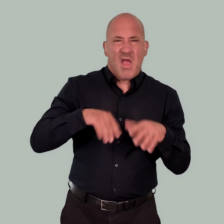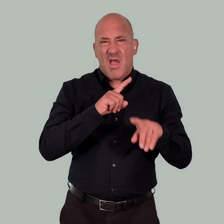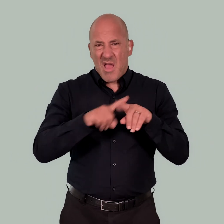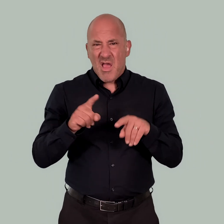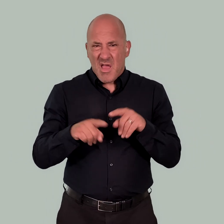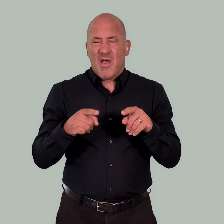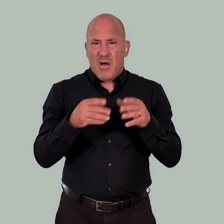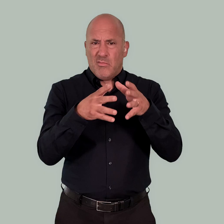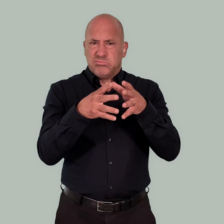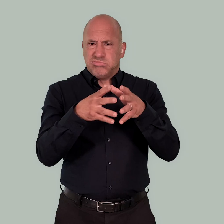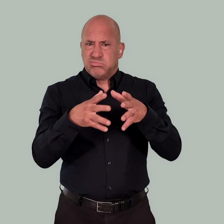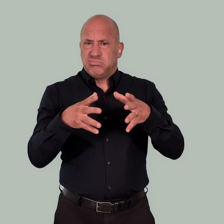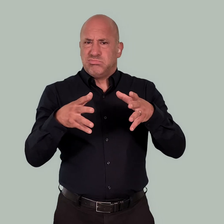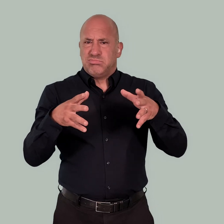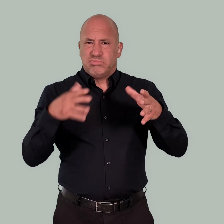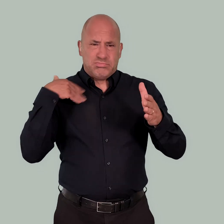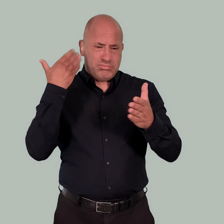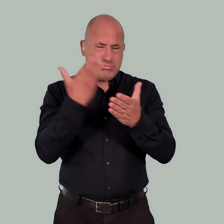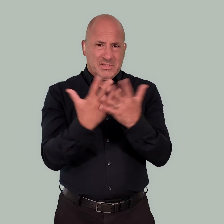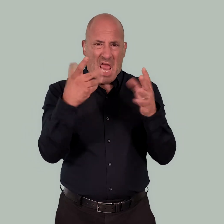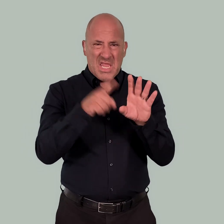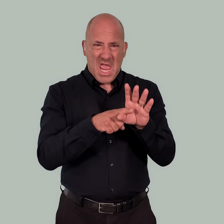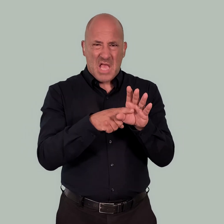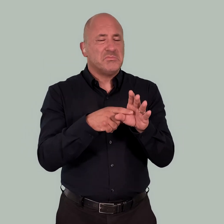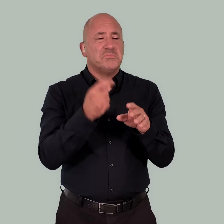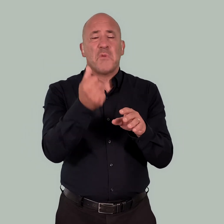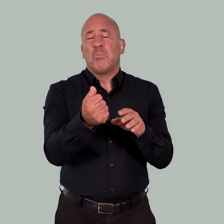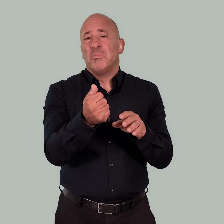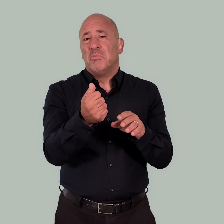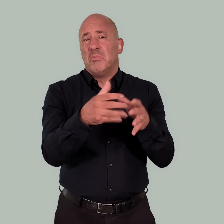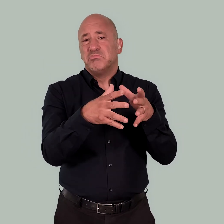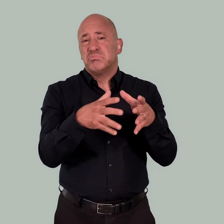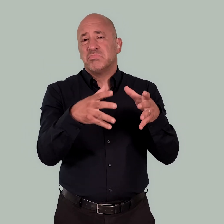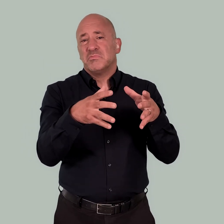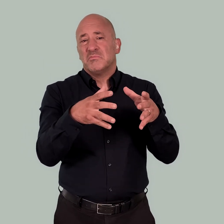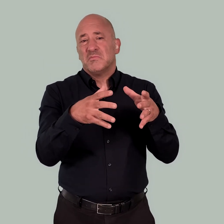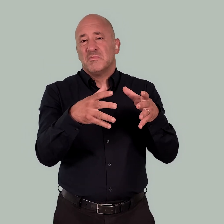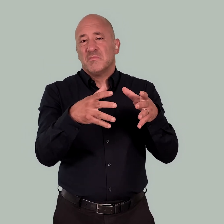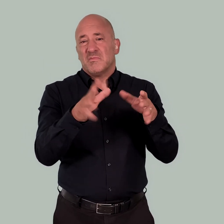has changed little over the past decade.